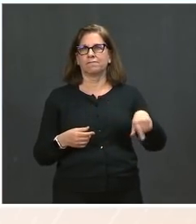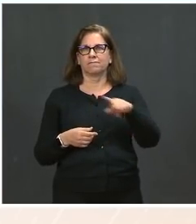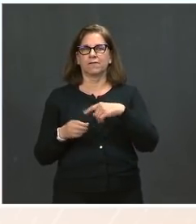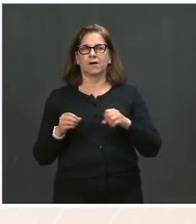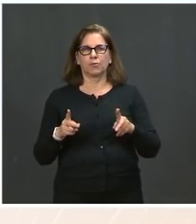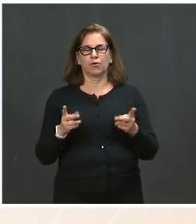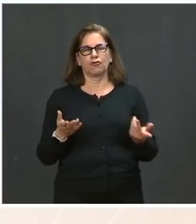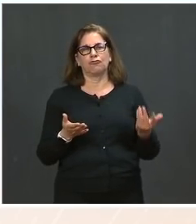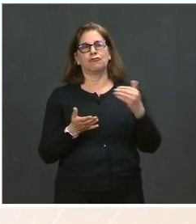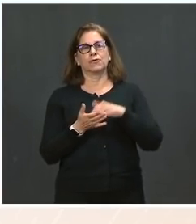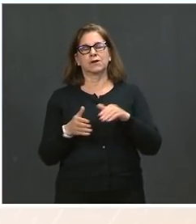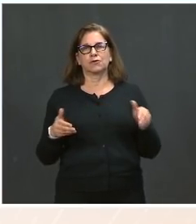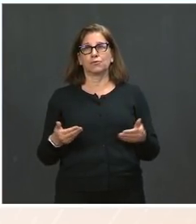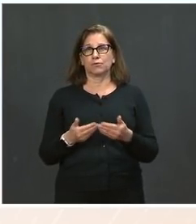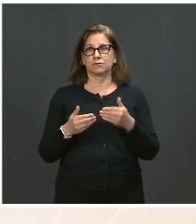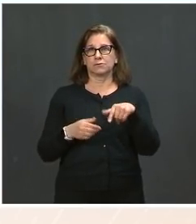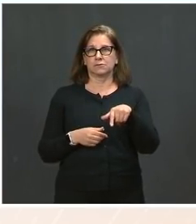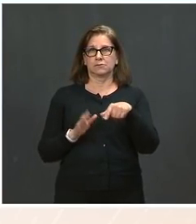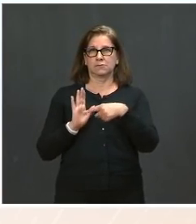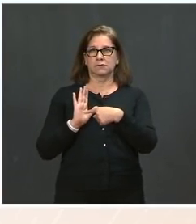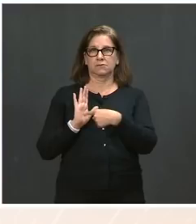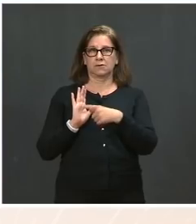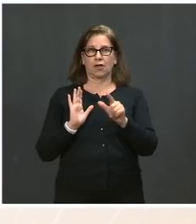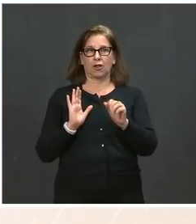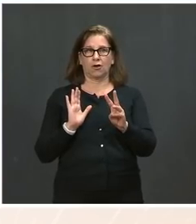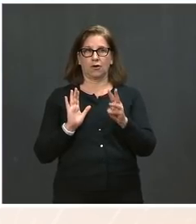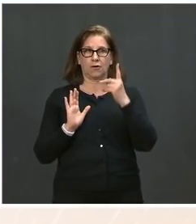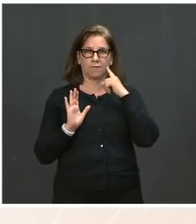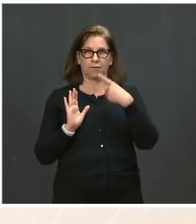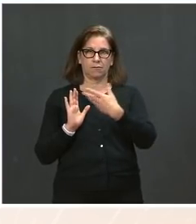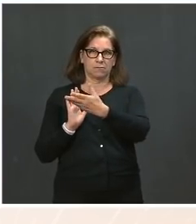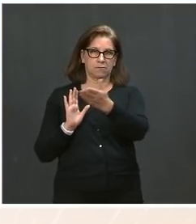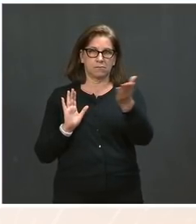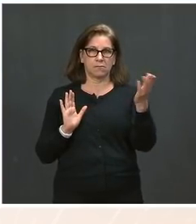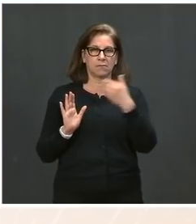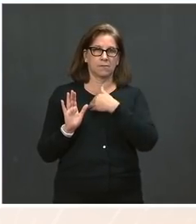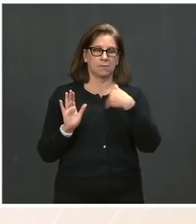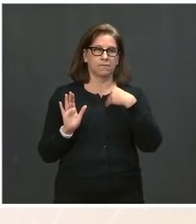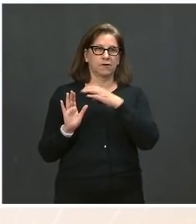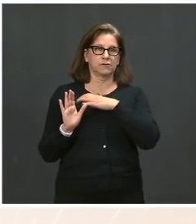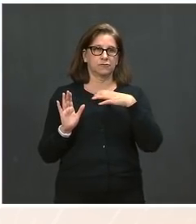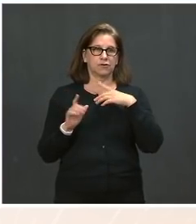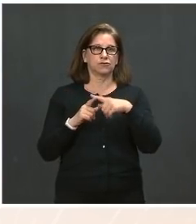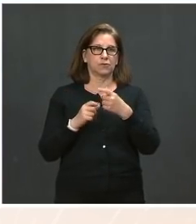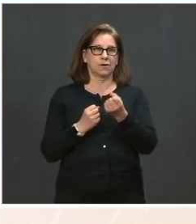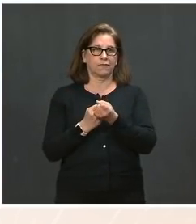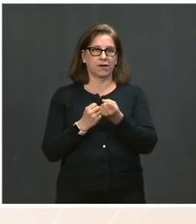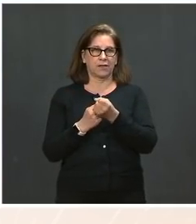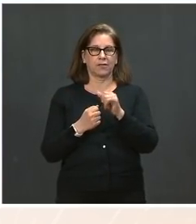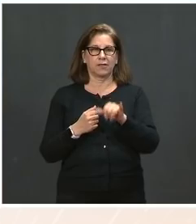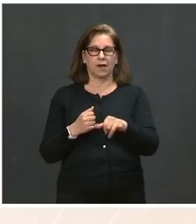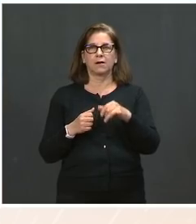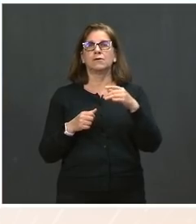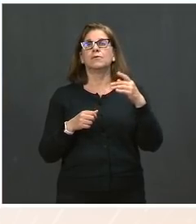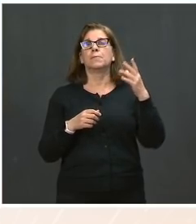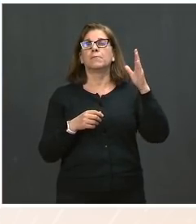And he would advocate for it and certainly use the power of the presidency to move it forward. The Press: But has he ruled out sending --